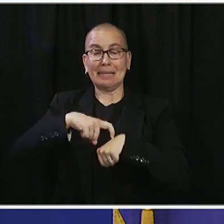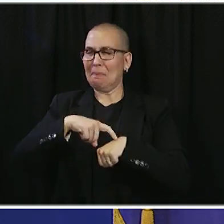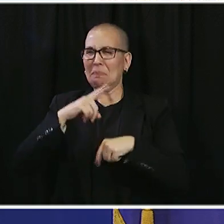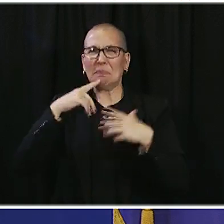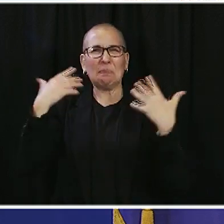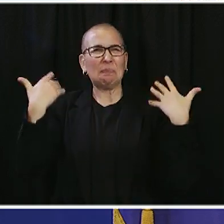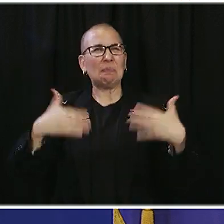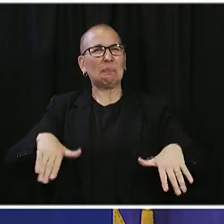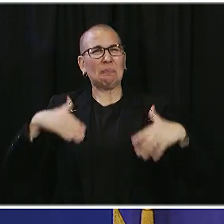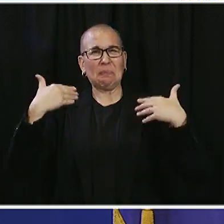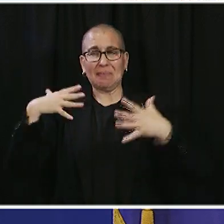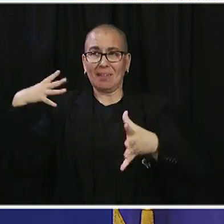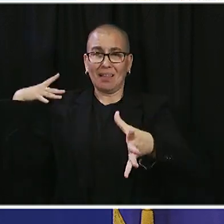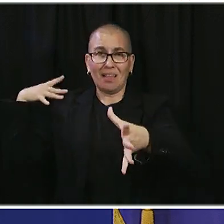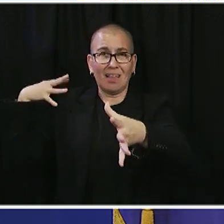THIS HAS BEEN CHALLENGING TIMES. I WISH I